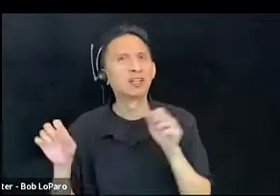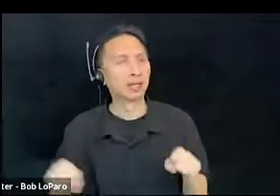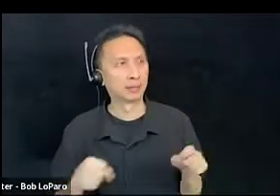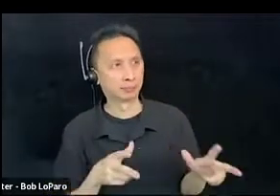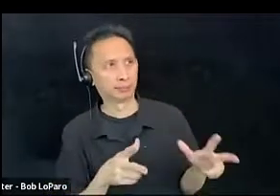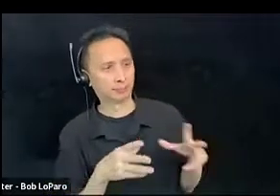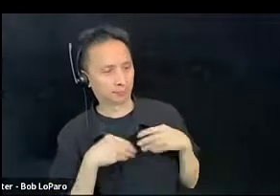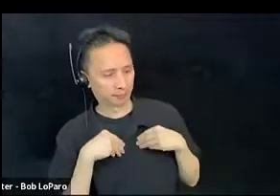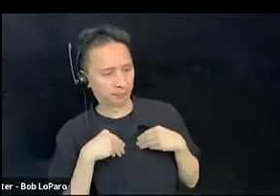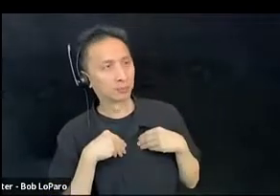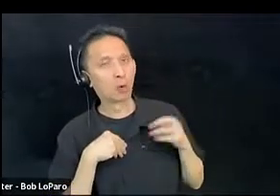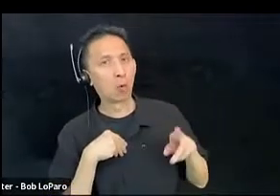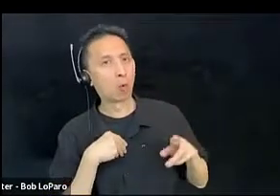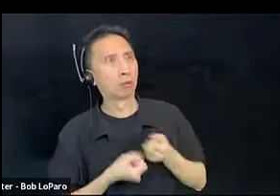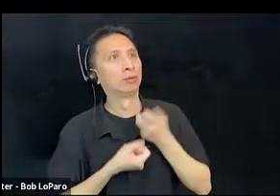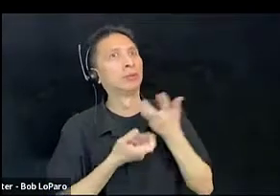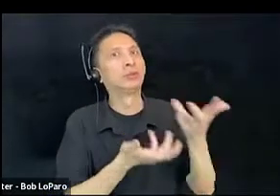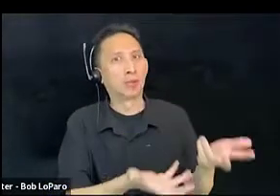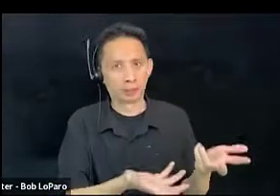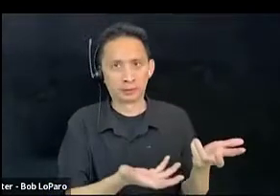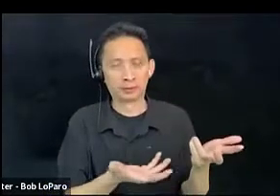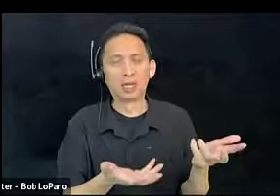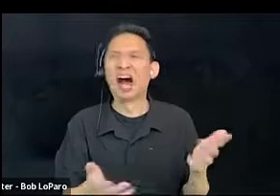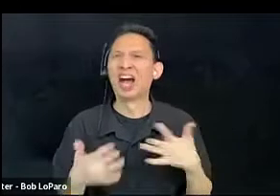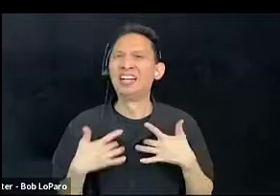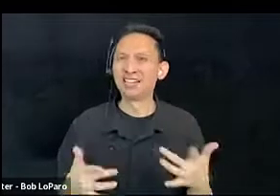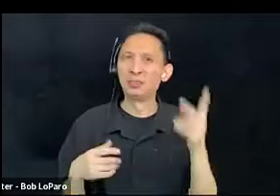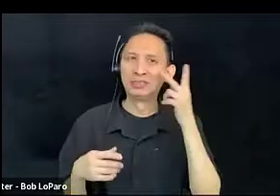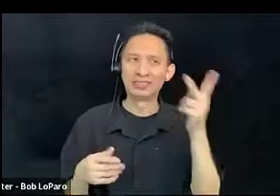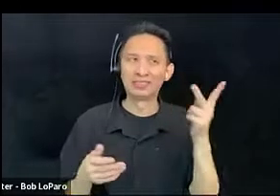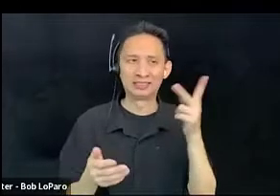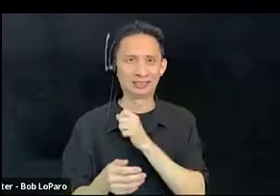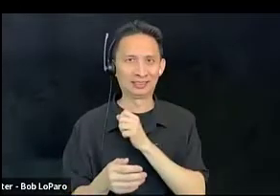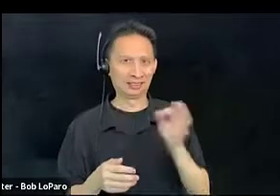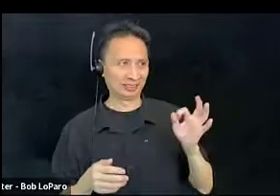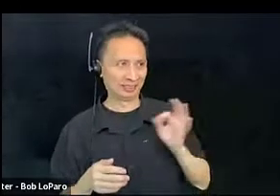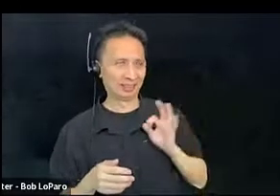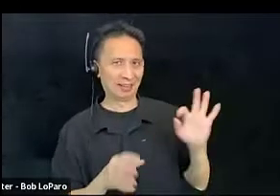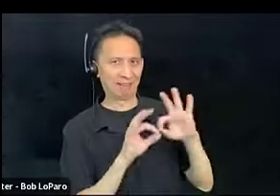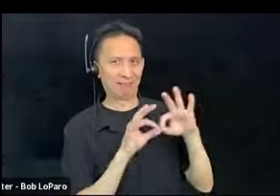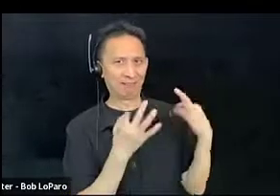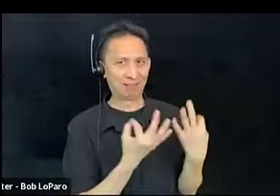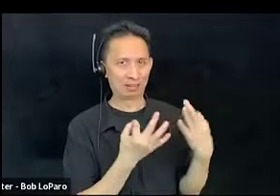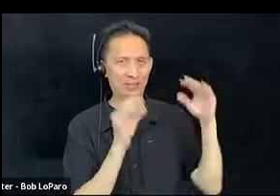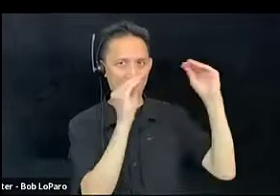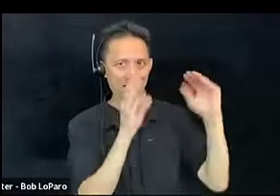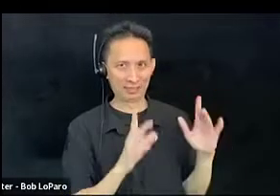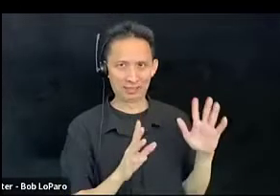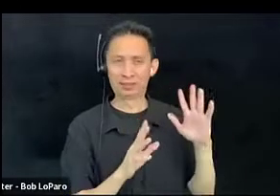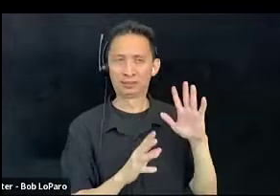But typically the way that I see them being used is as a receptive cue to anticipate an event